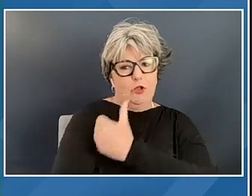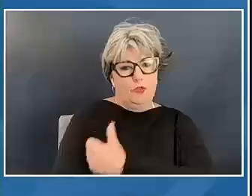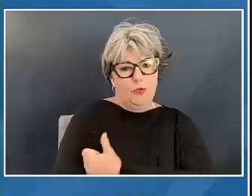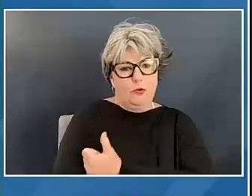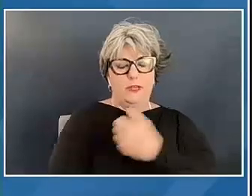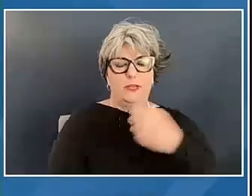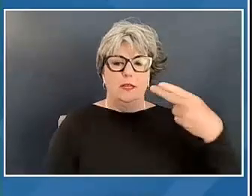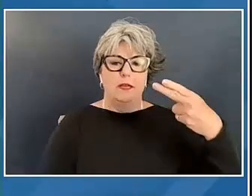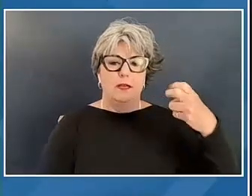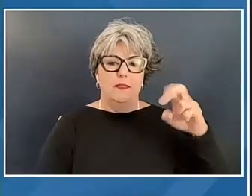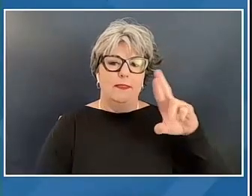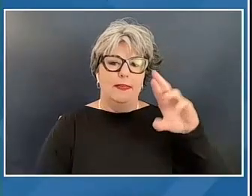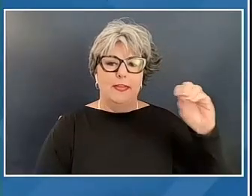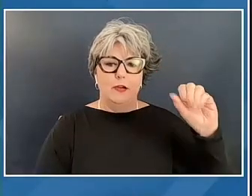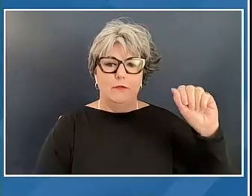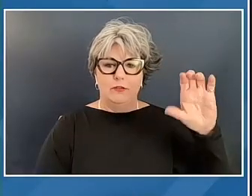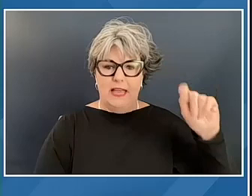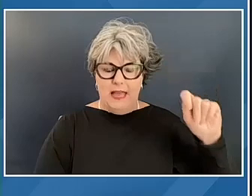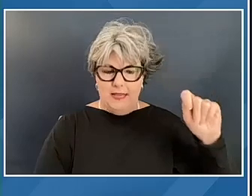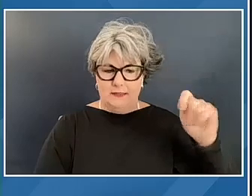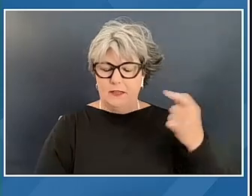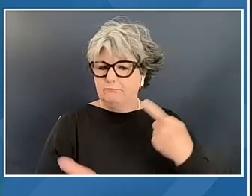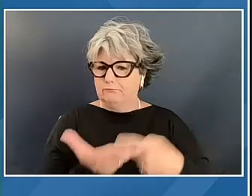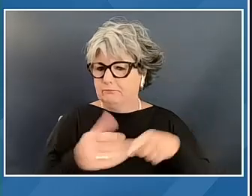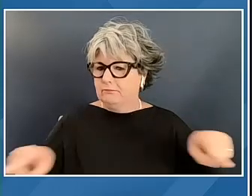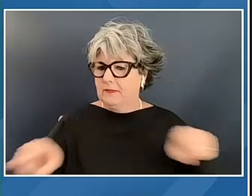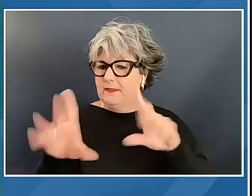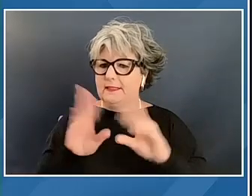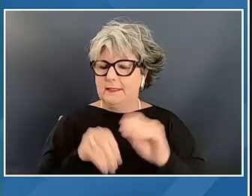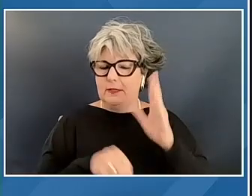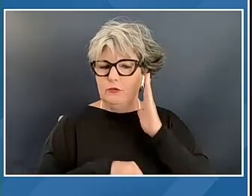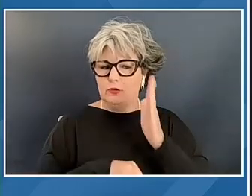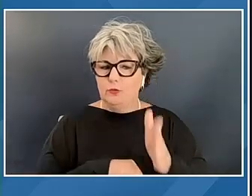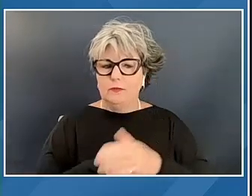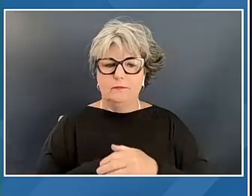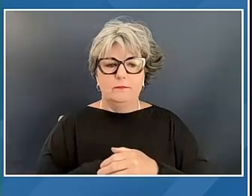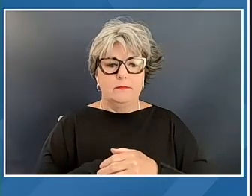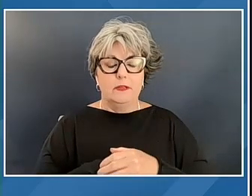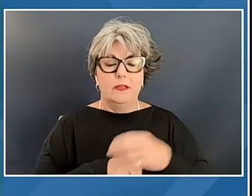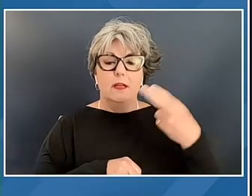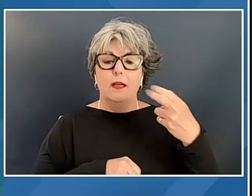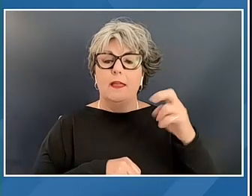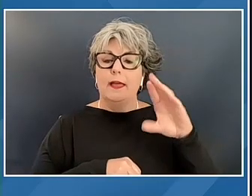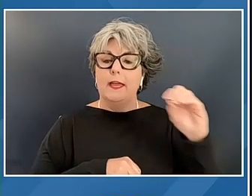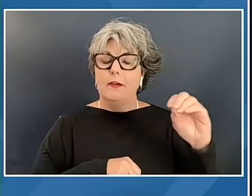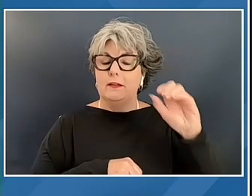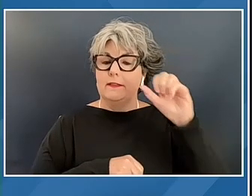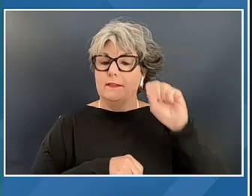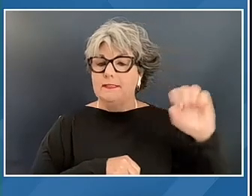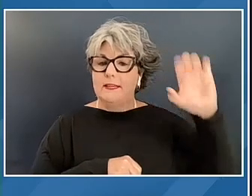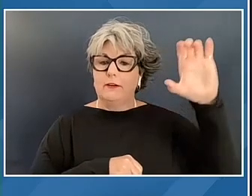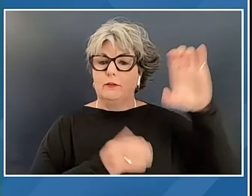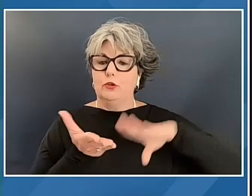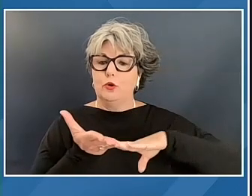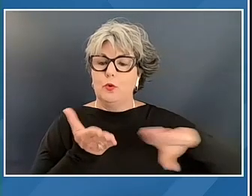will be talking about in these sessions. The HEROES Act authorizes the Secretary to waive or modify any statutory or